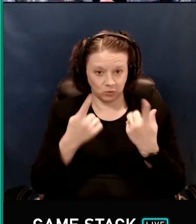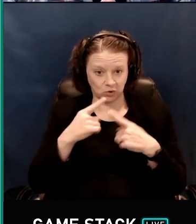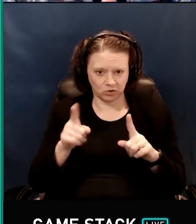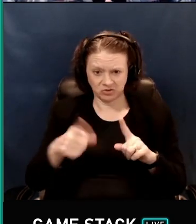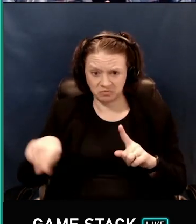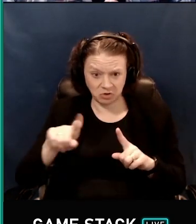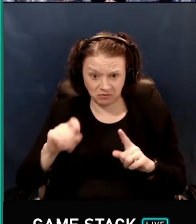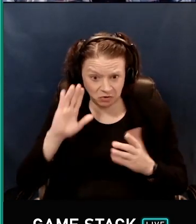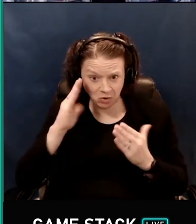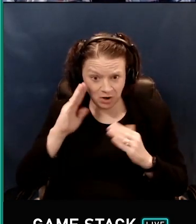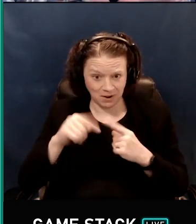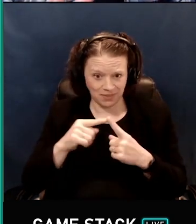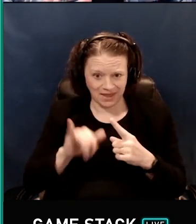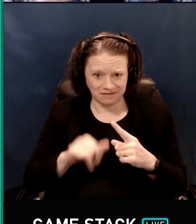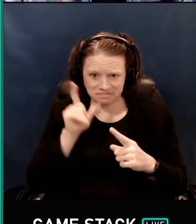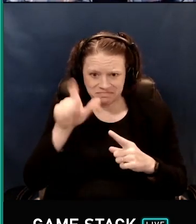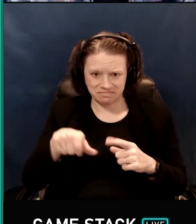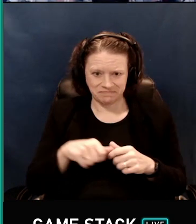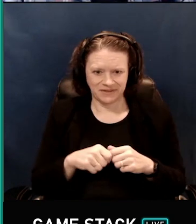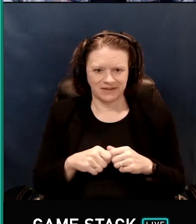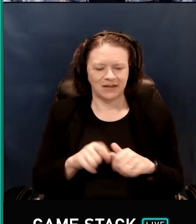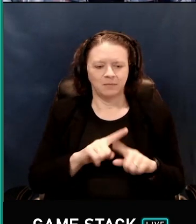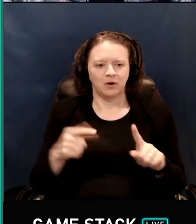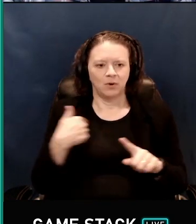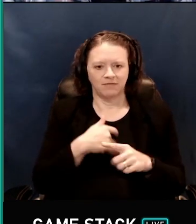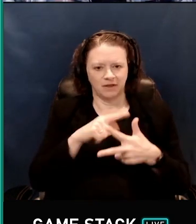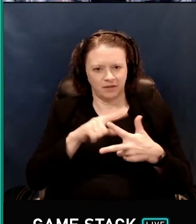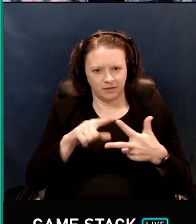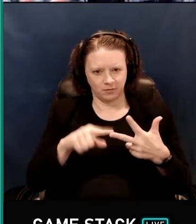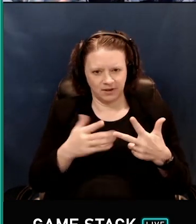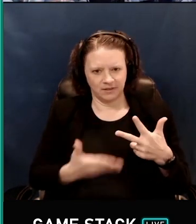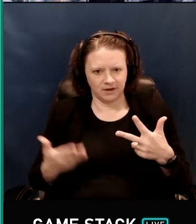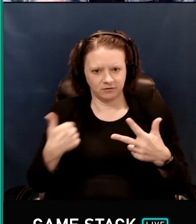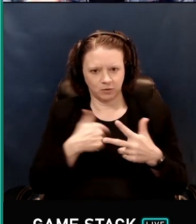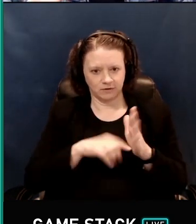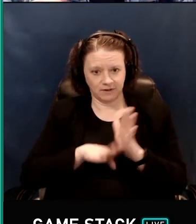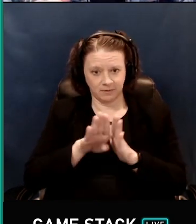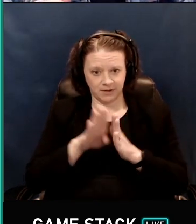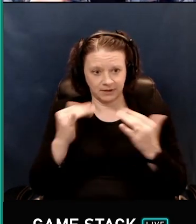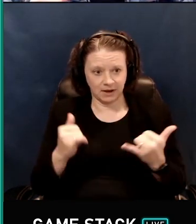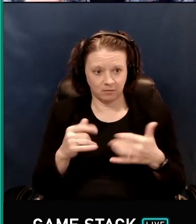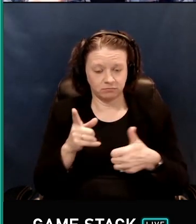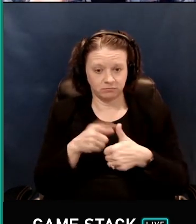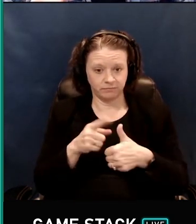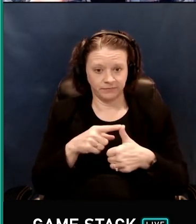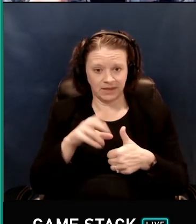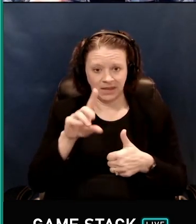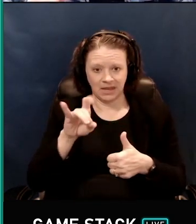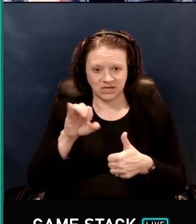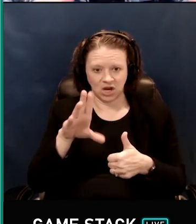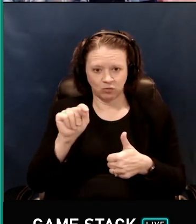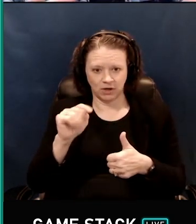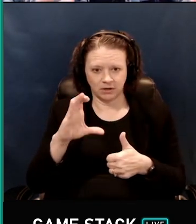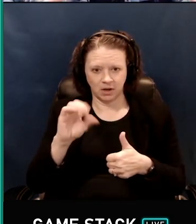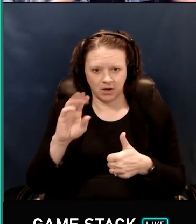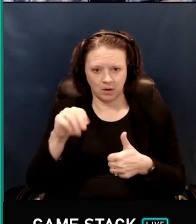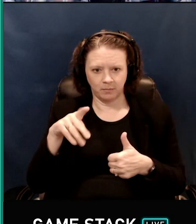but there are three components under development. There's a direct compute based decompressor, that allows